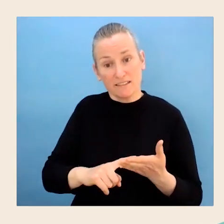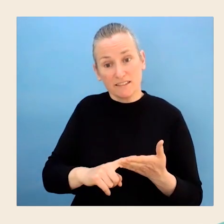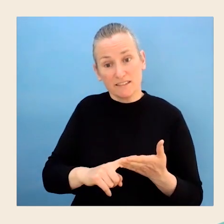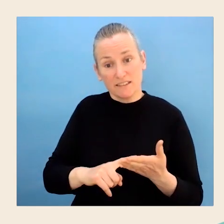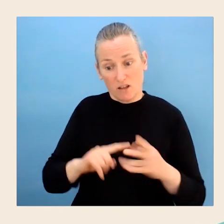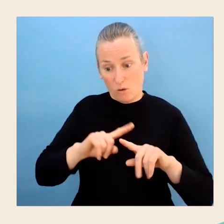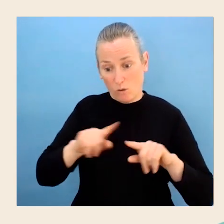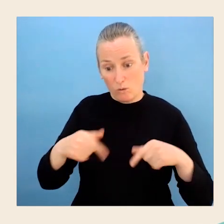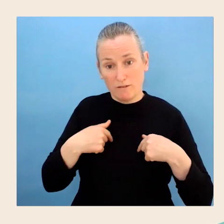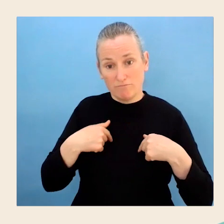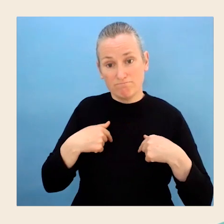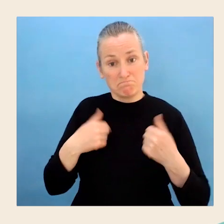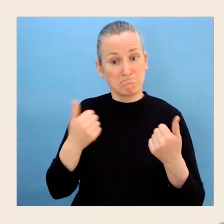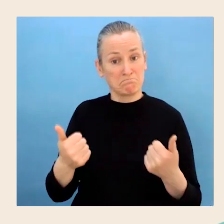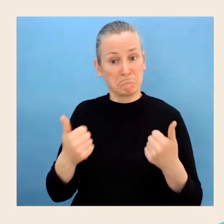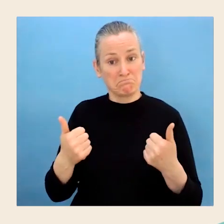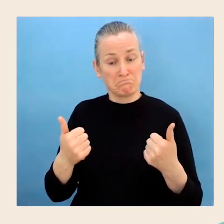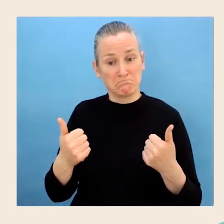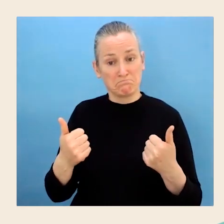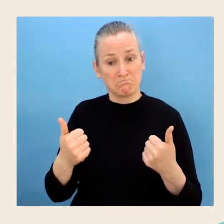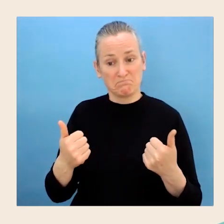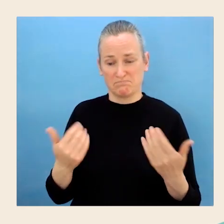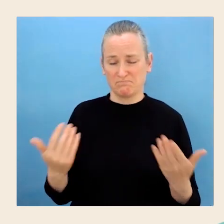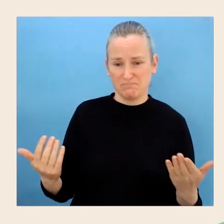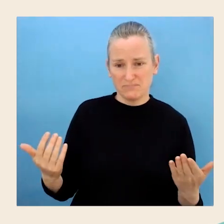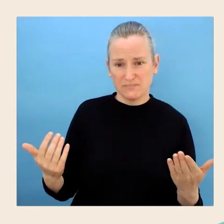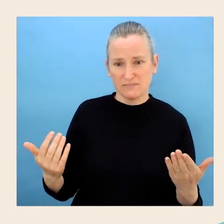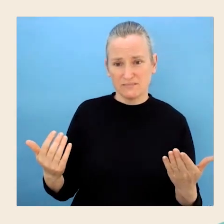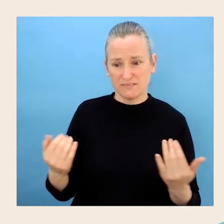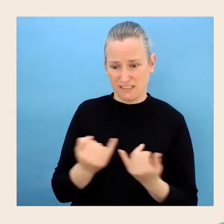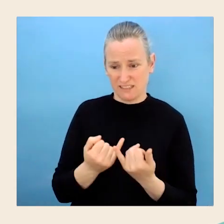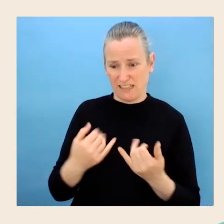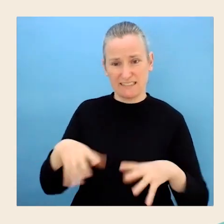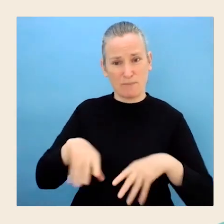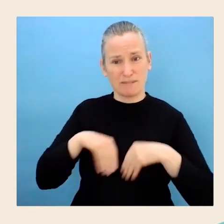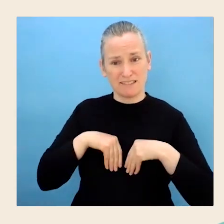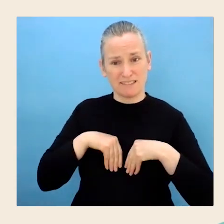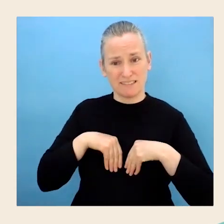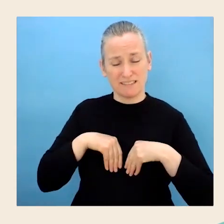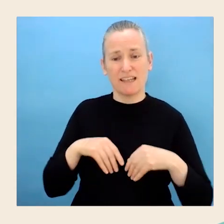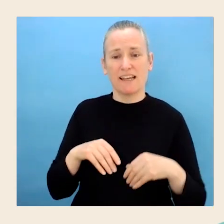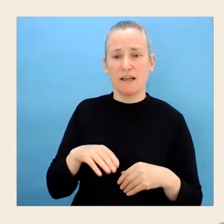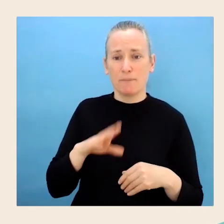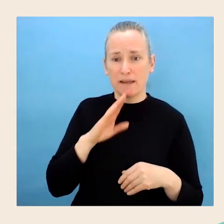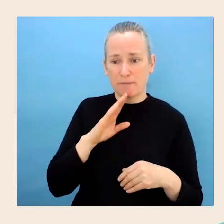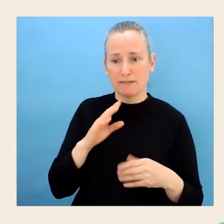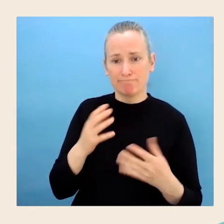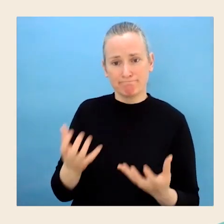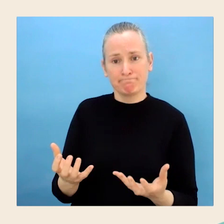Because isn't that really what acceptance is? It's being powerful to, first of all,